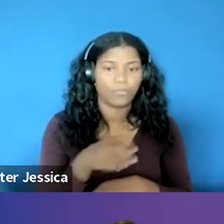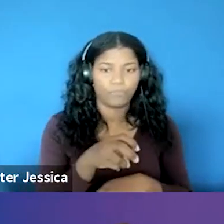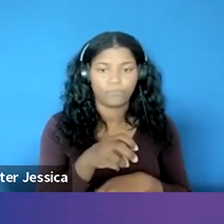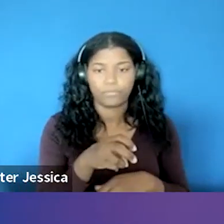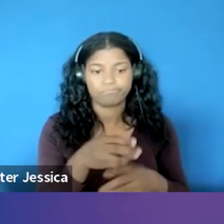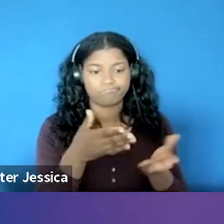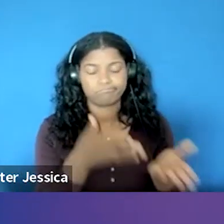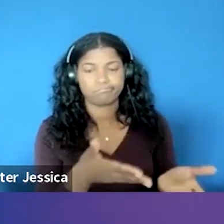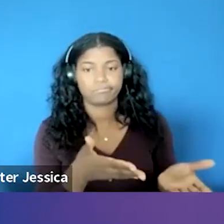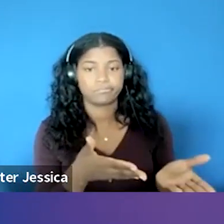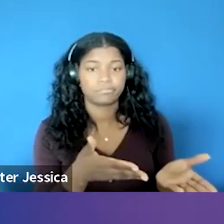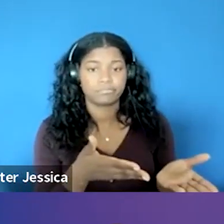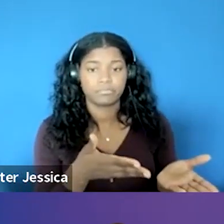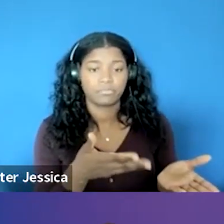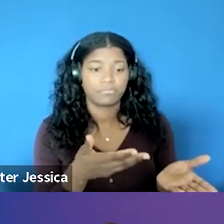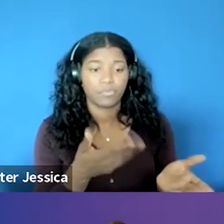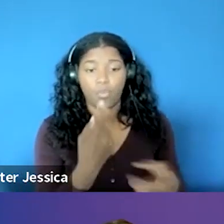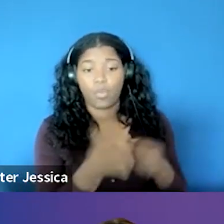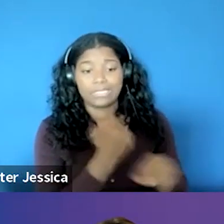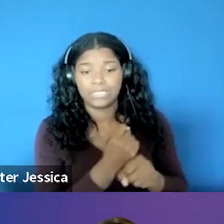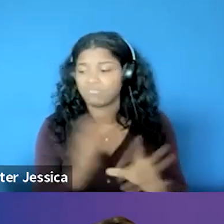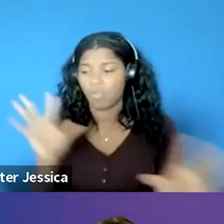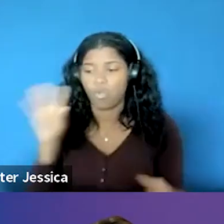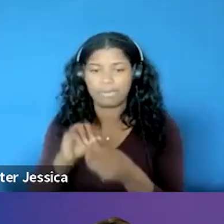at that institution for one year, that's still three years.